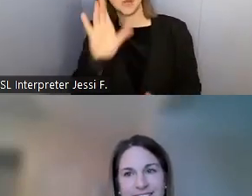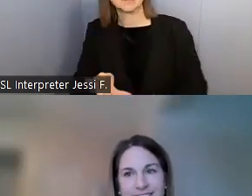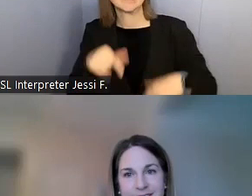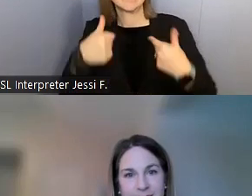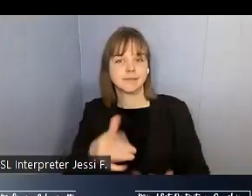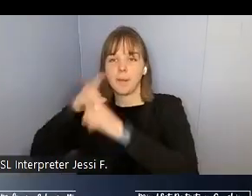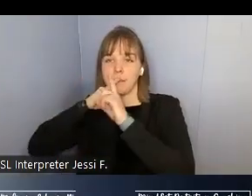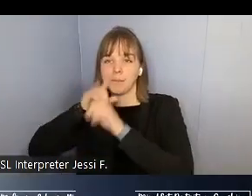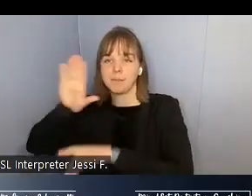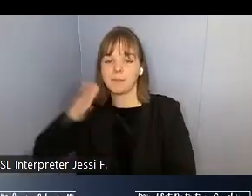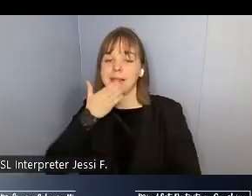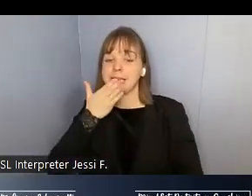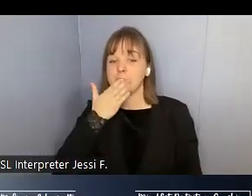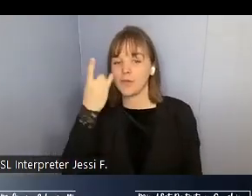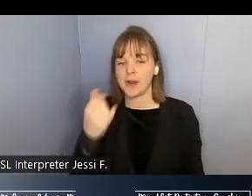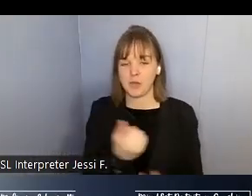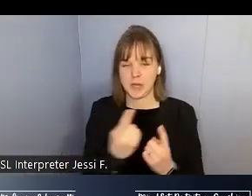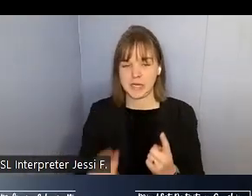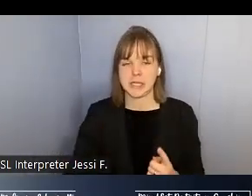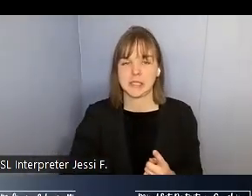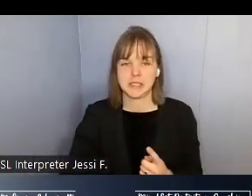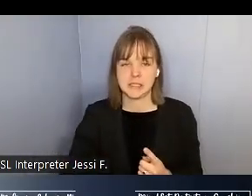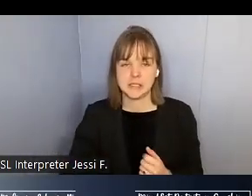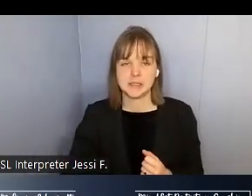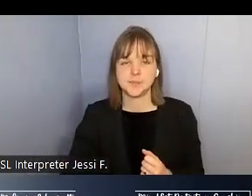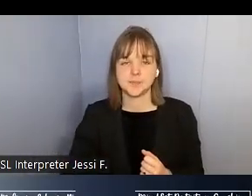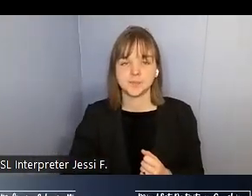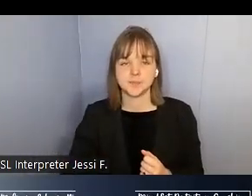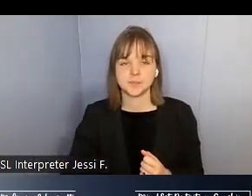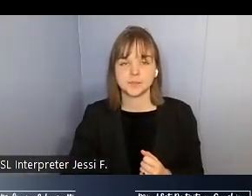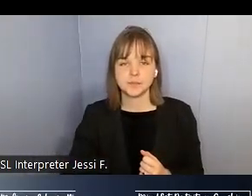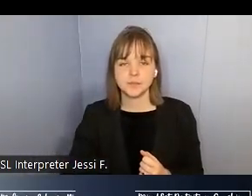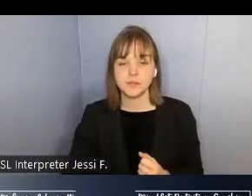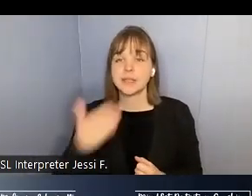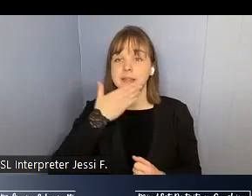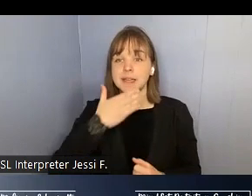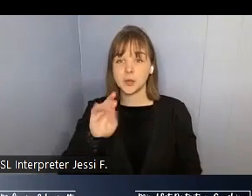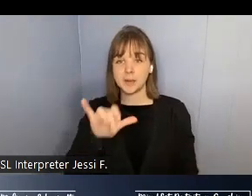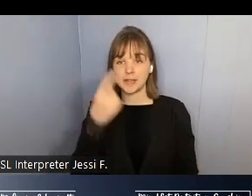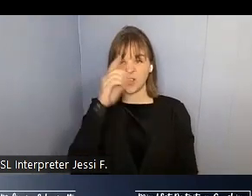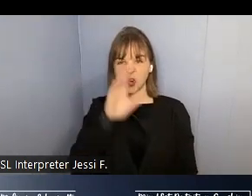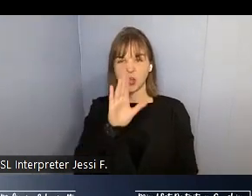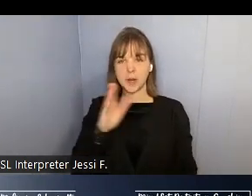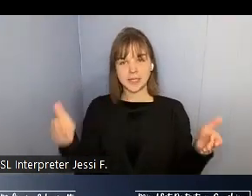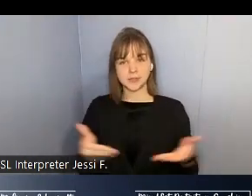Becky, thank you for that awesome introduction. So as Becky said, I work primarily